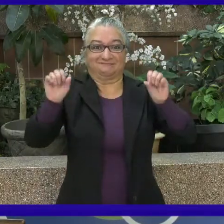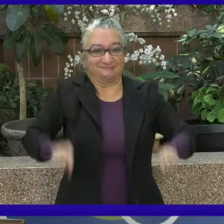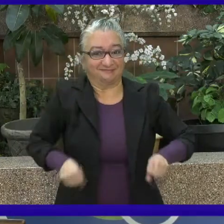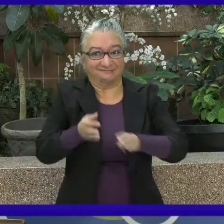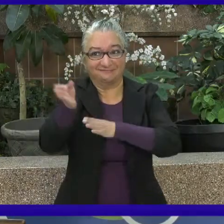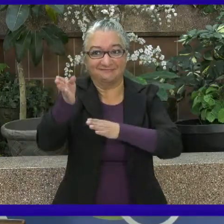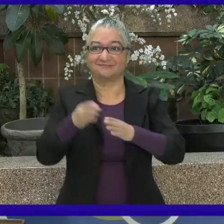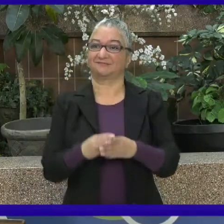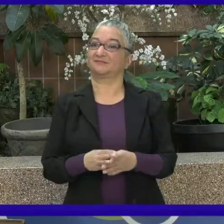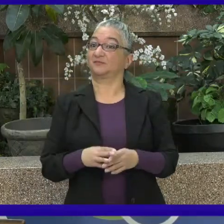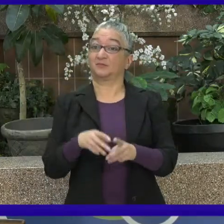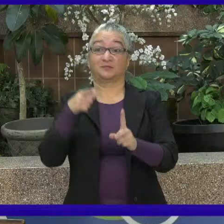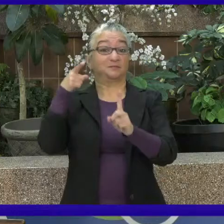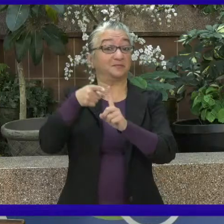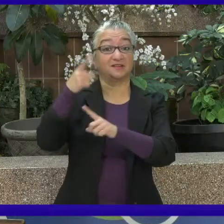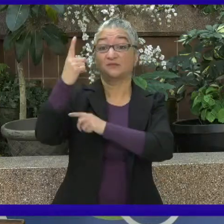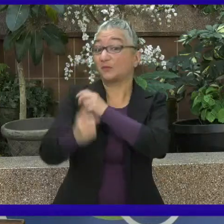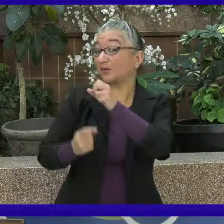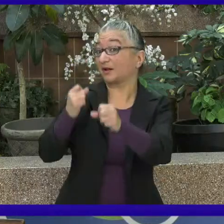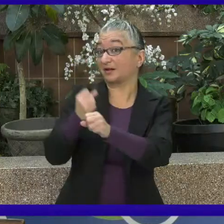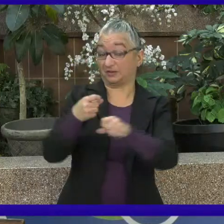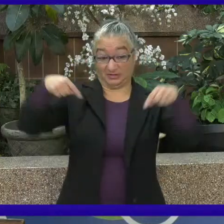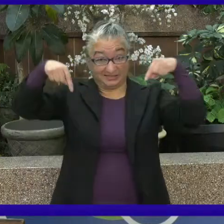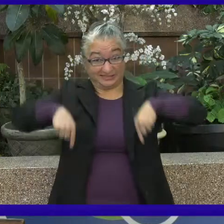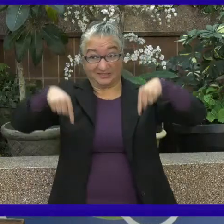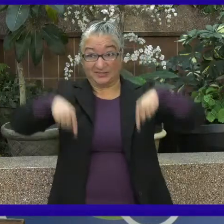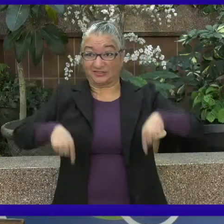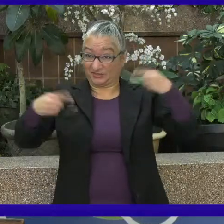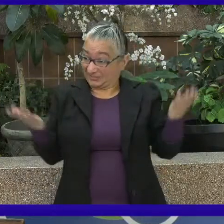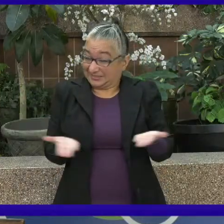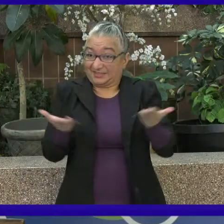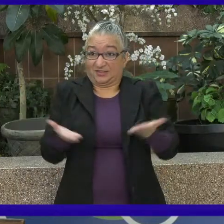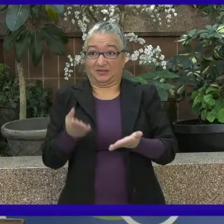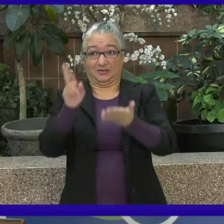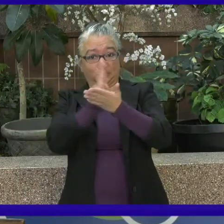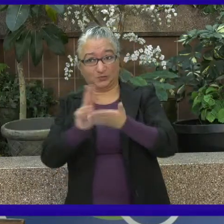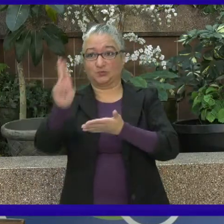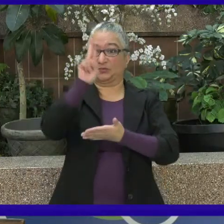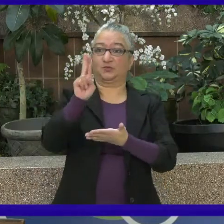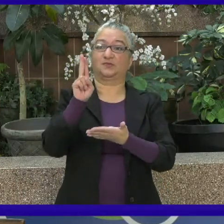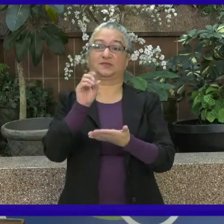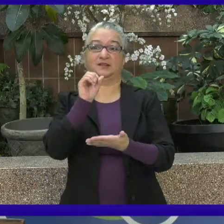coveted vaccine were administered in the province and i remember when we see received the request